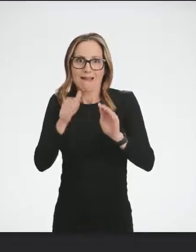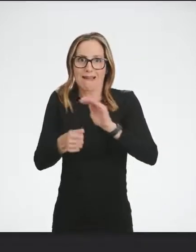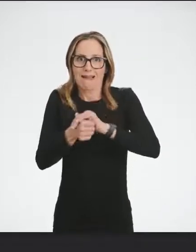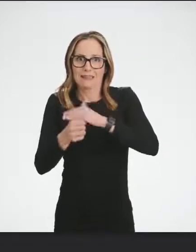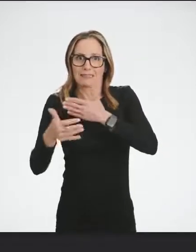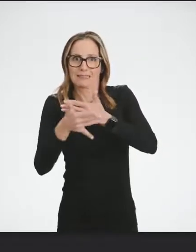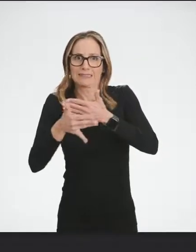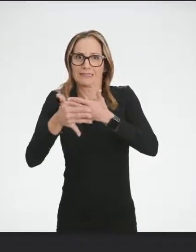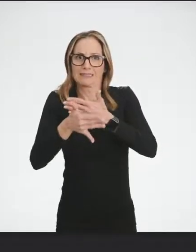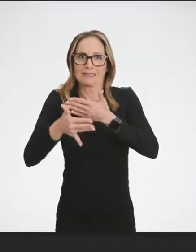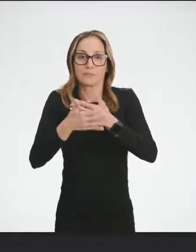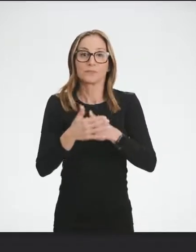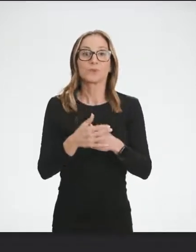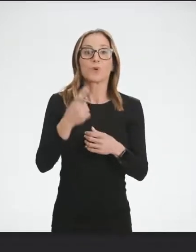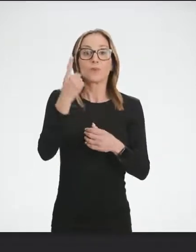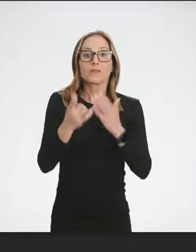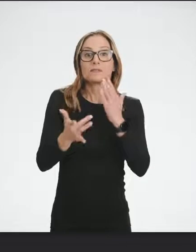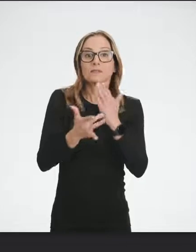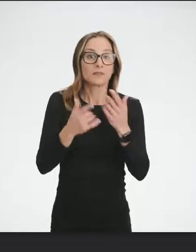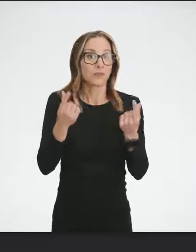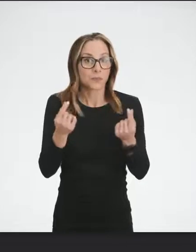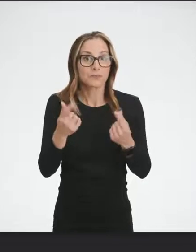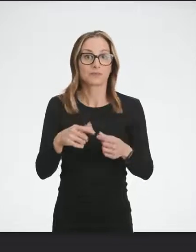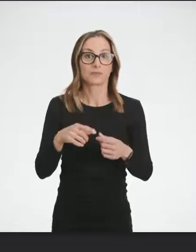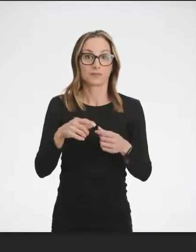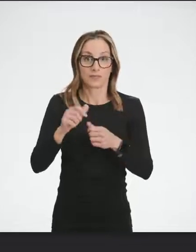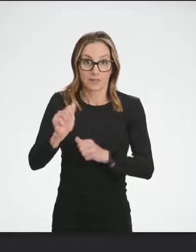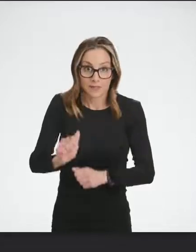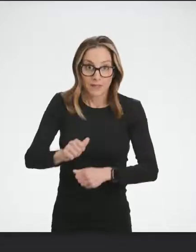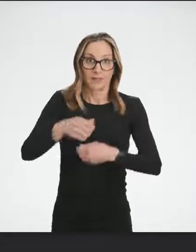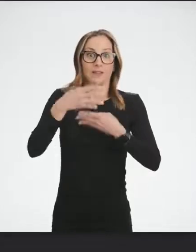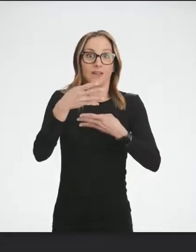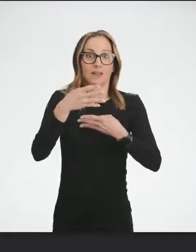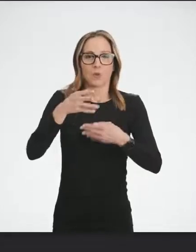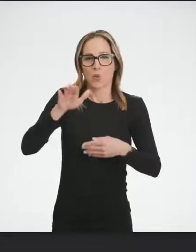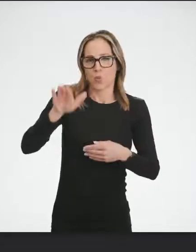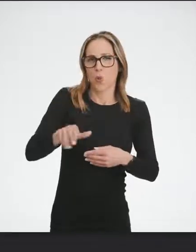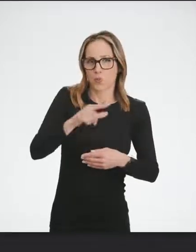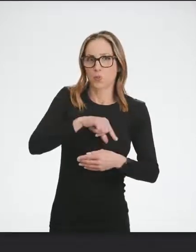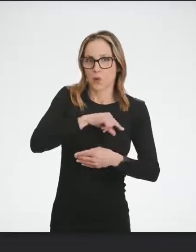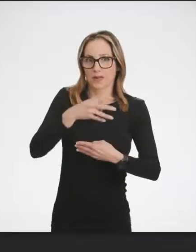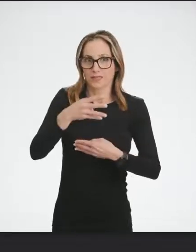gameplay faster is to load and draw a lower quality version until the high-quality visuals are available.